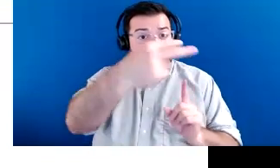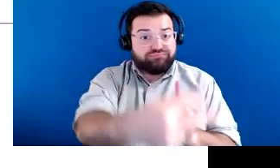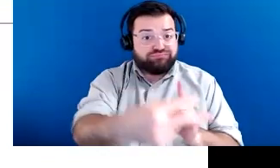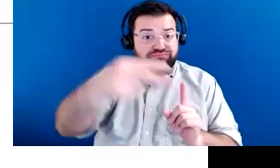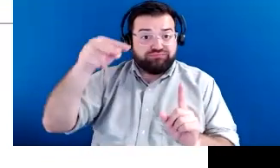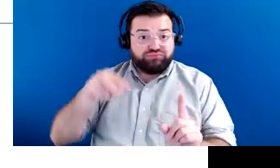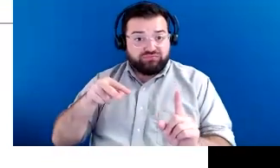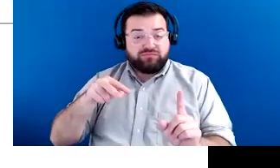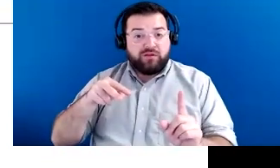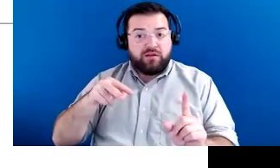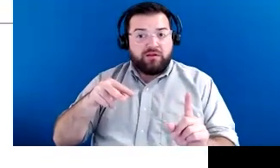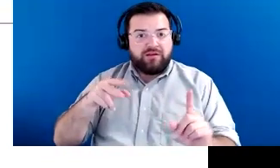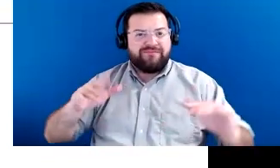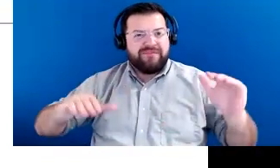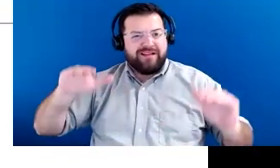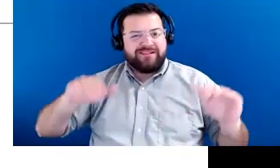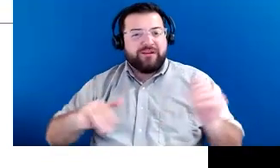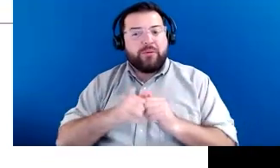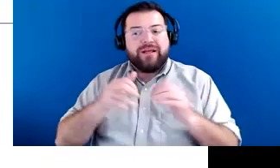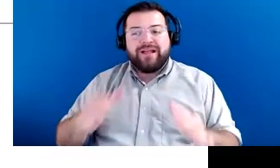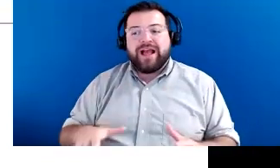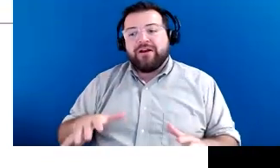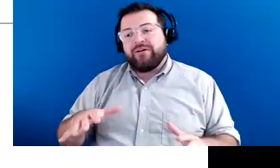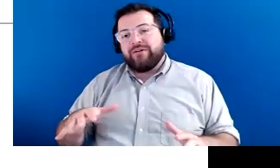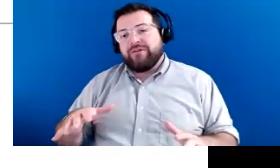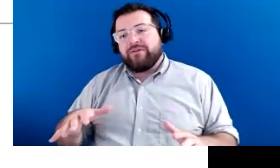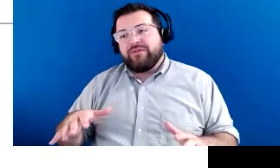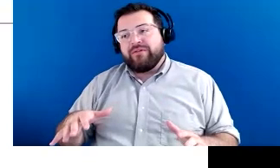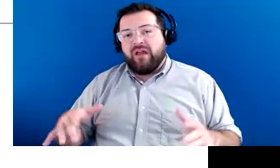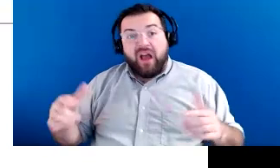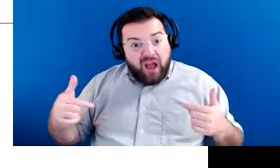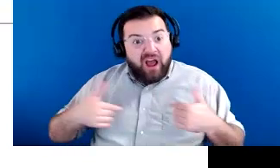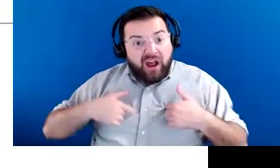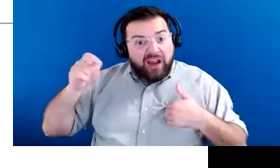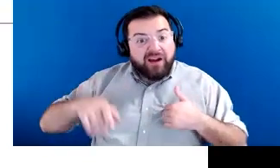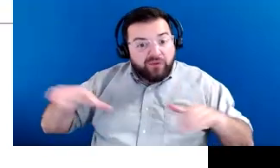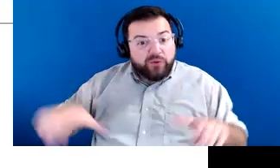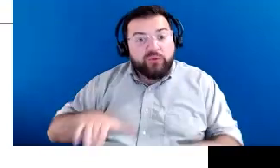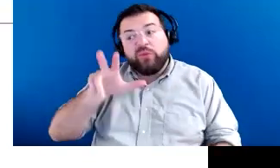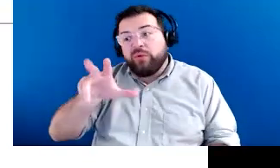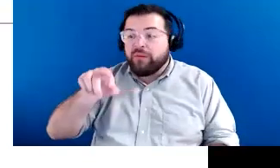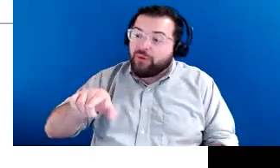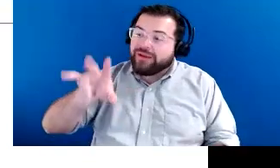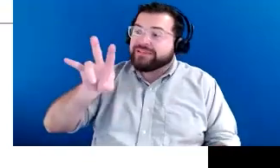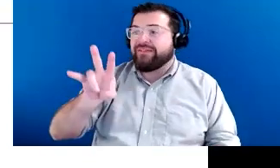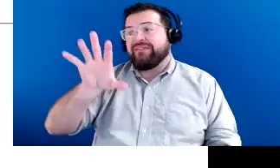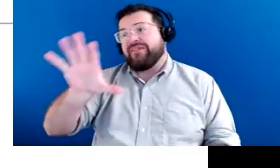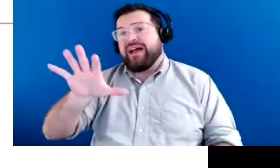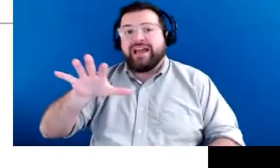without actually, you know, you know, I need to do a 3.75 times of RSI. You know, don't.